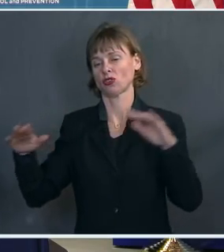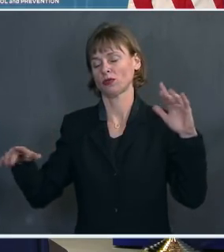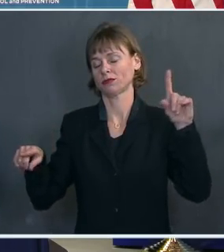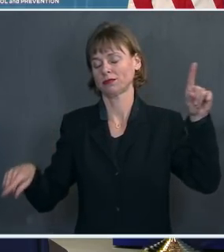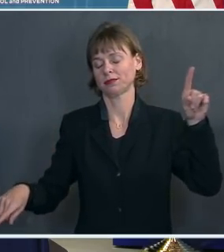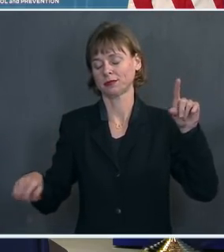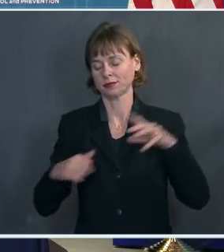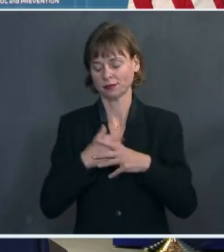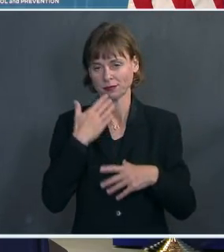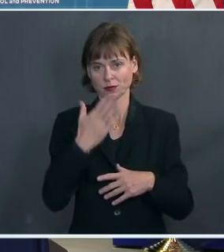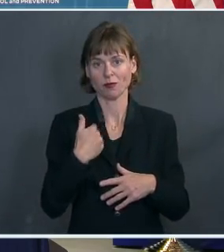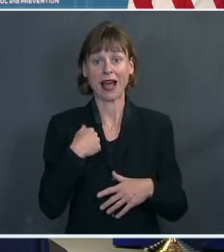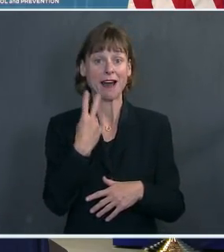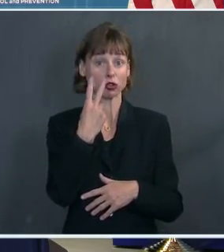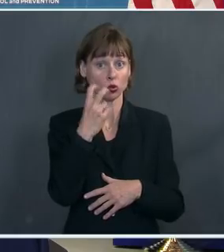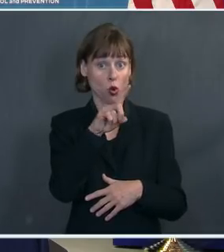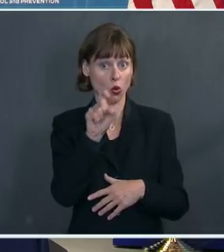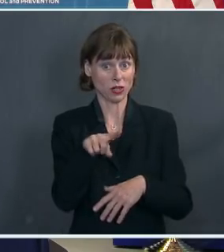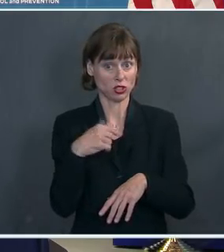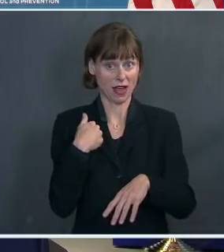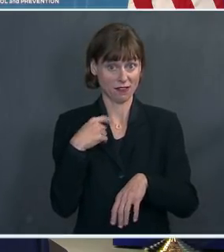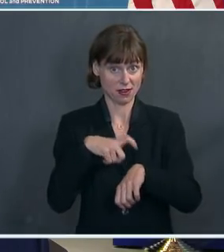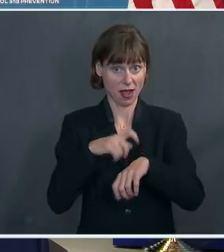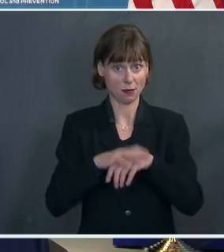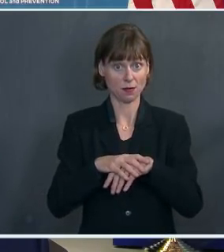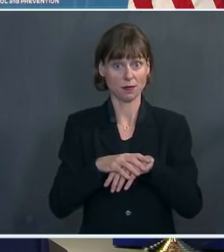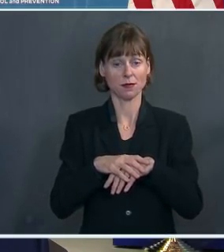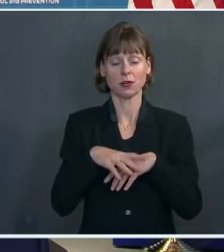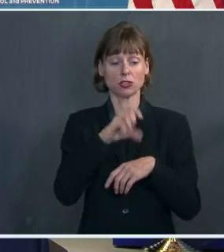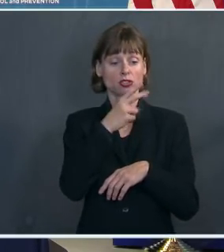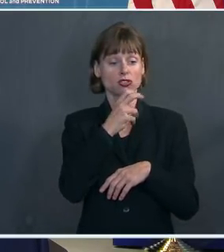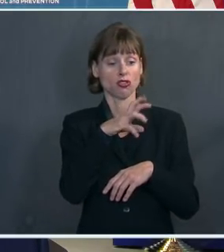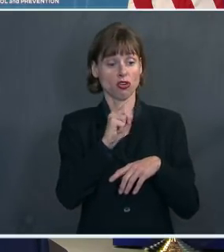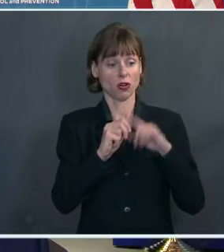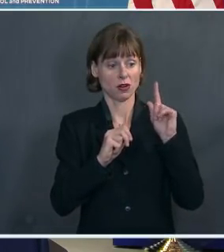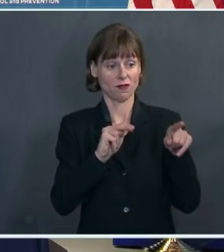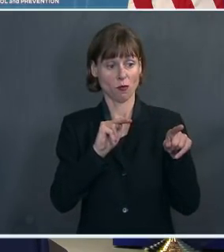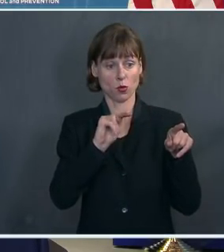Male Speaker: Right. We have time for two more. We are going to go to Sharon LaFraniere at New York times.